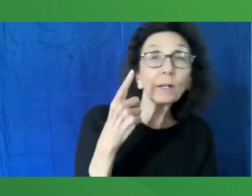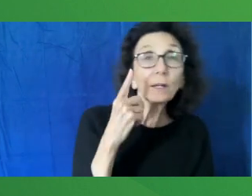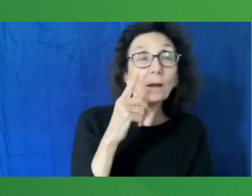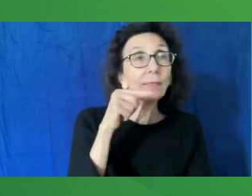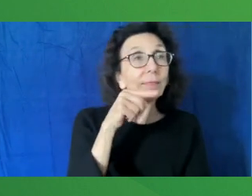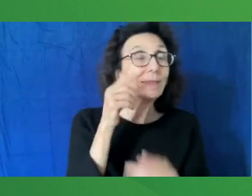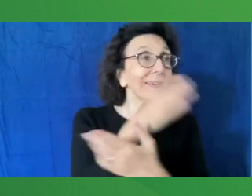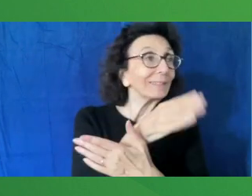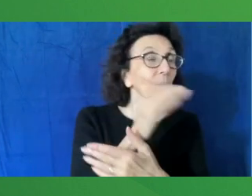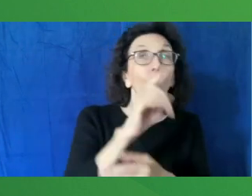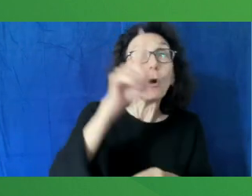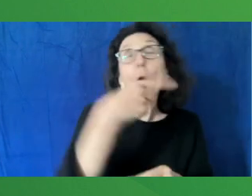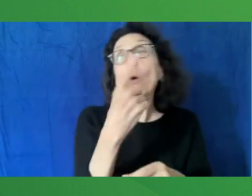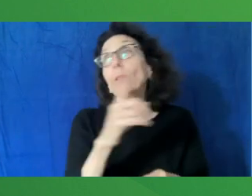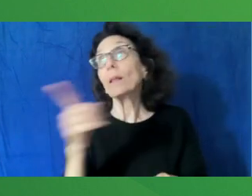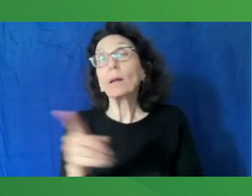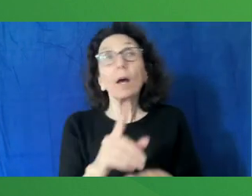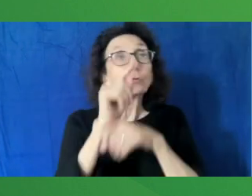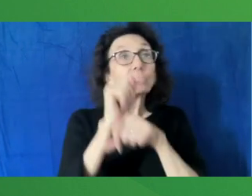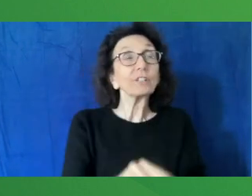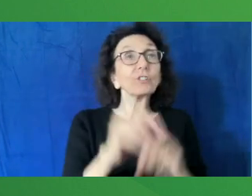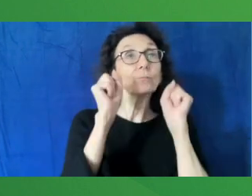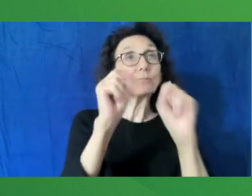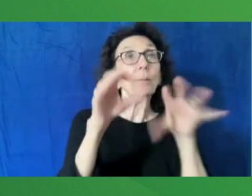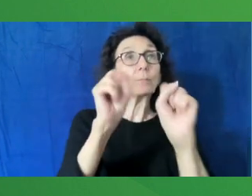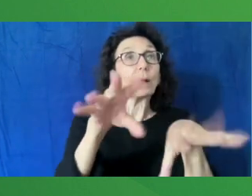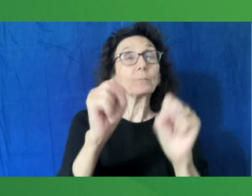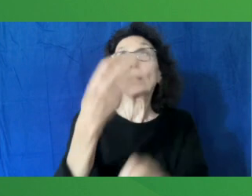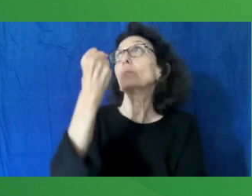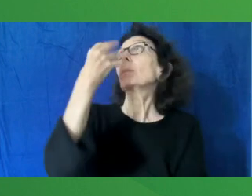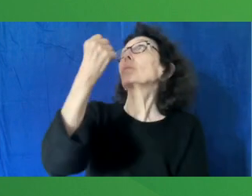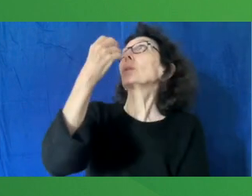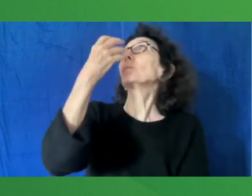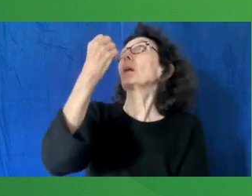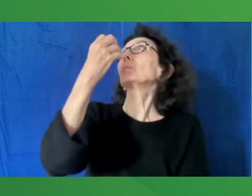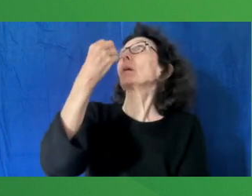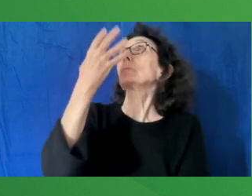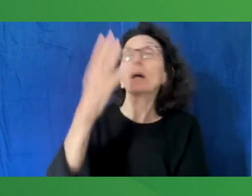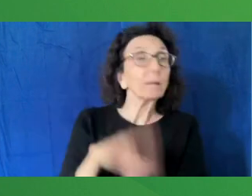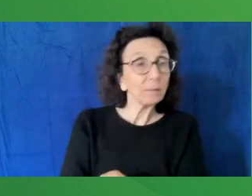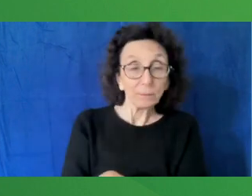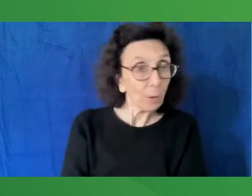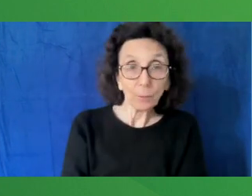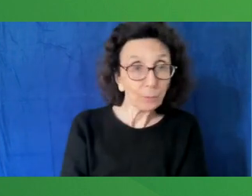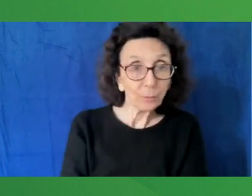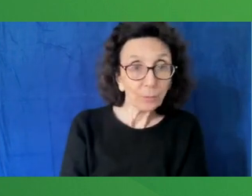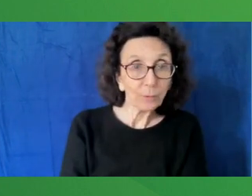traditional information like sit and get kind of thing, but it's this continuum and we're